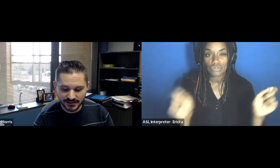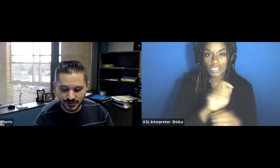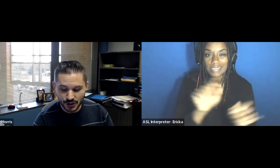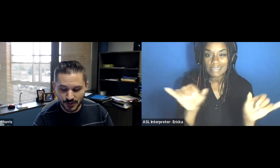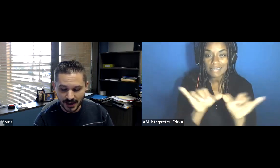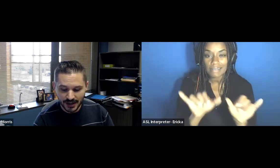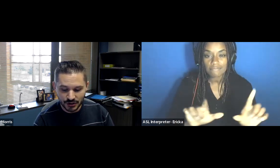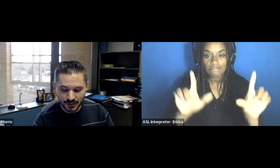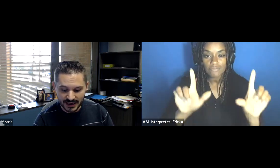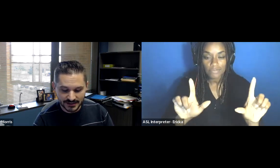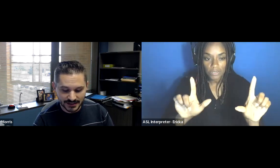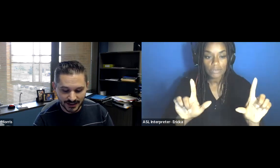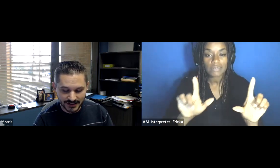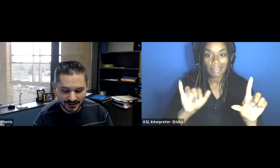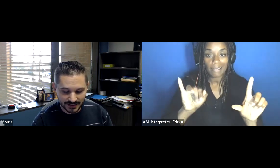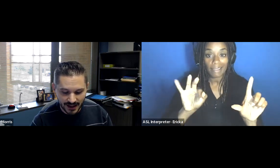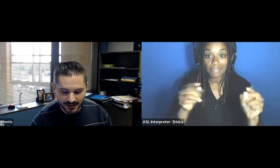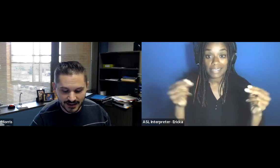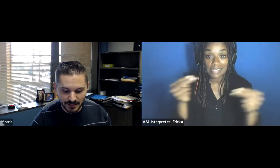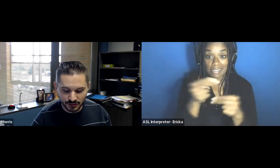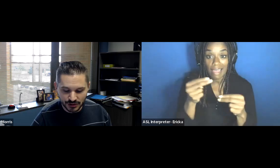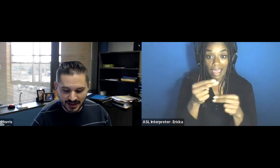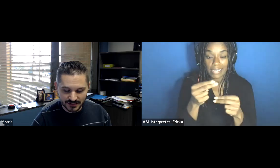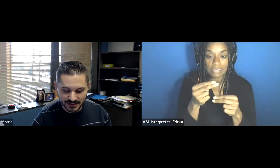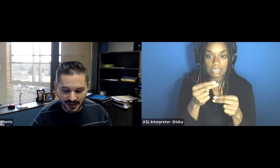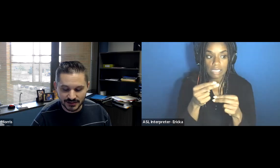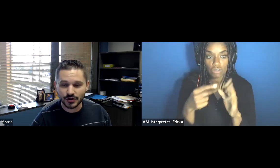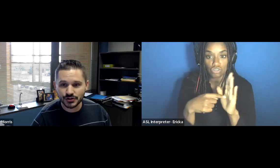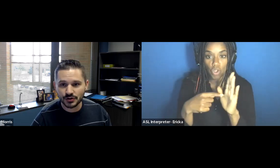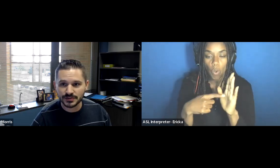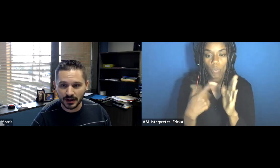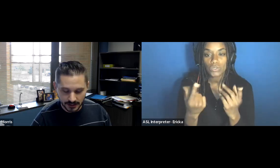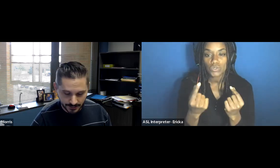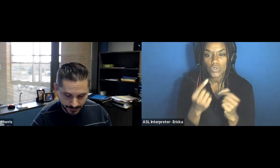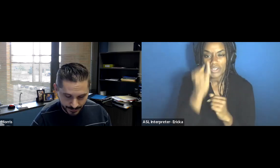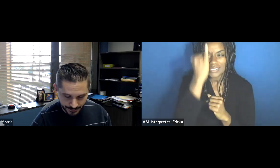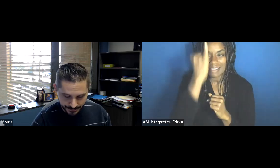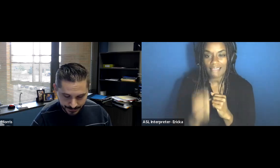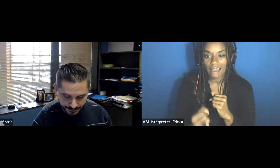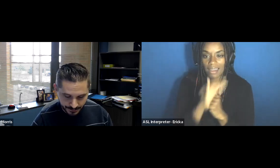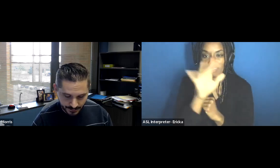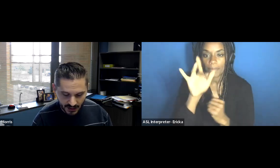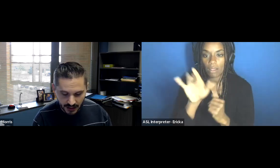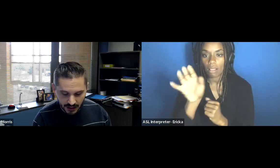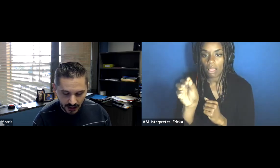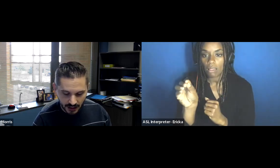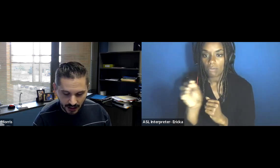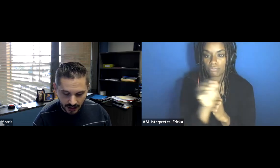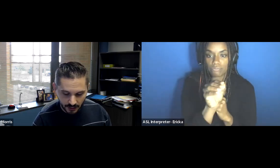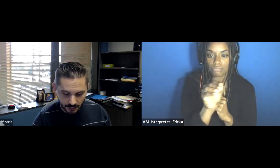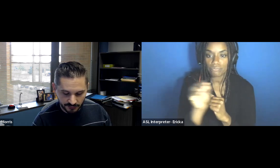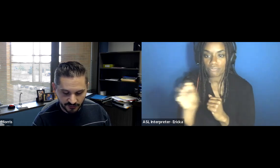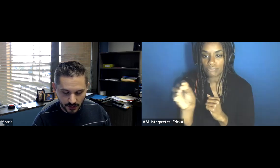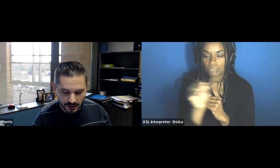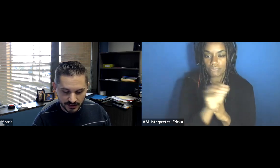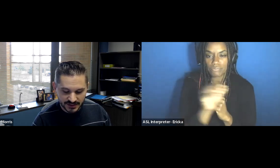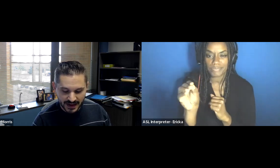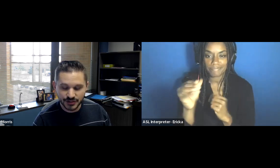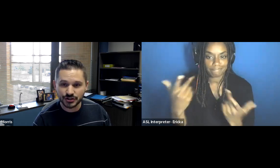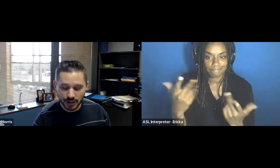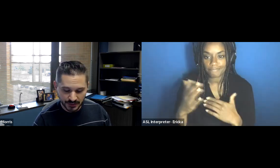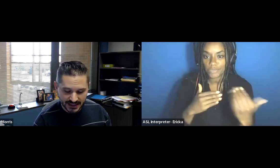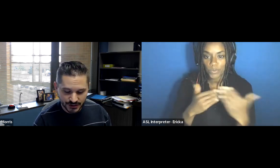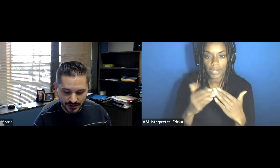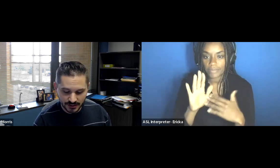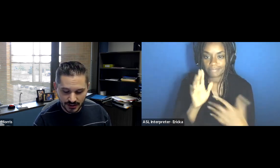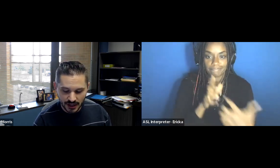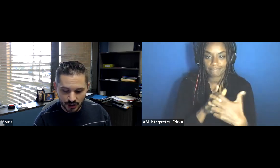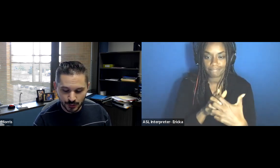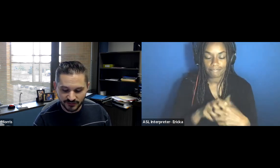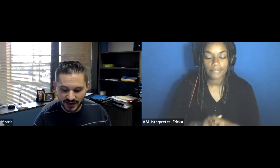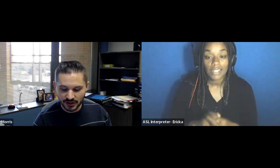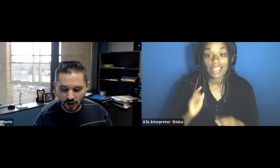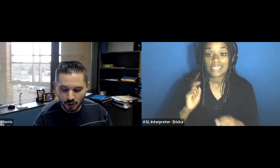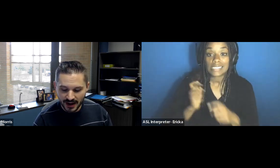For sign language interpreting, you can find the interpreter on the screen.